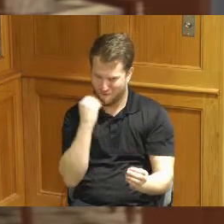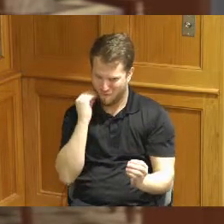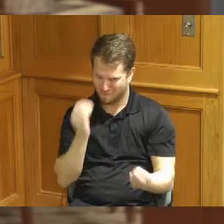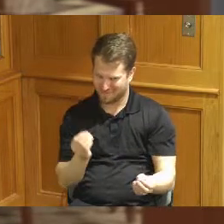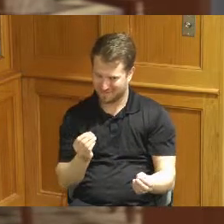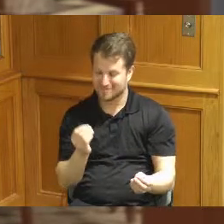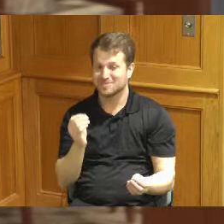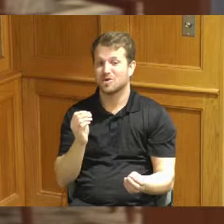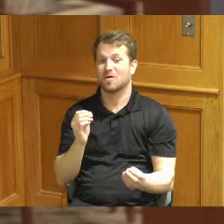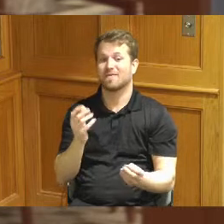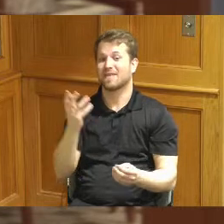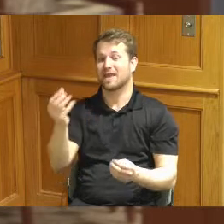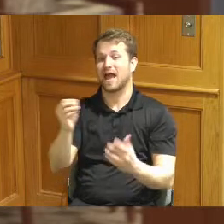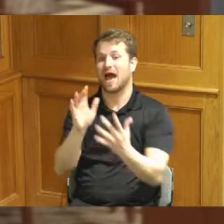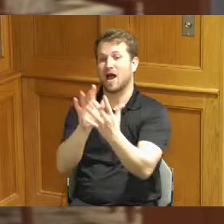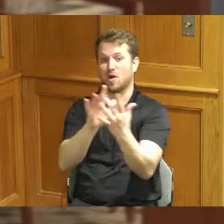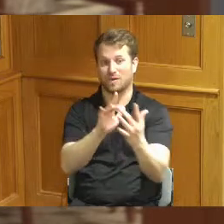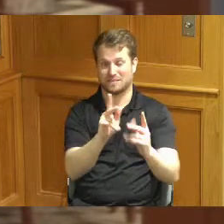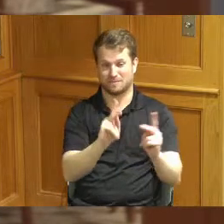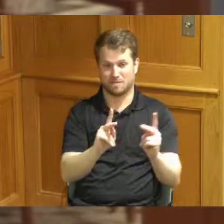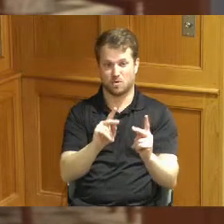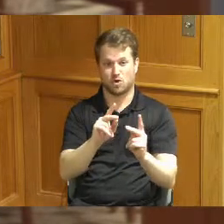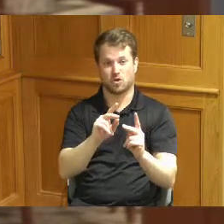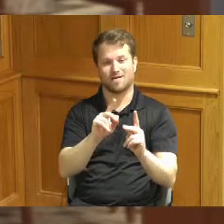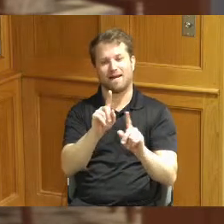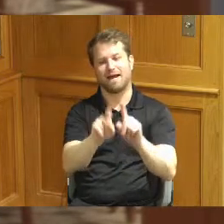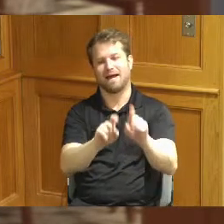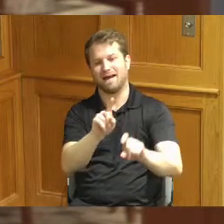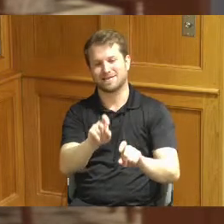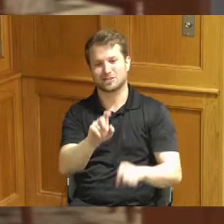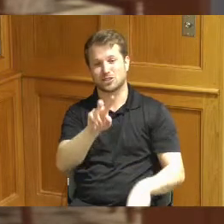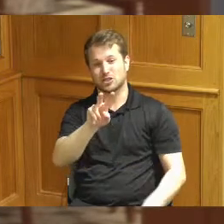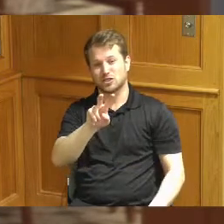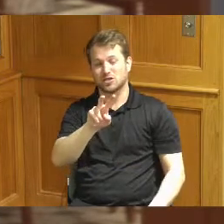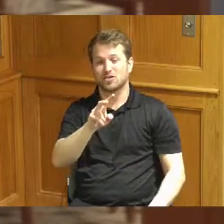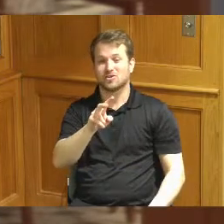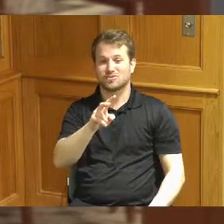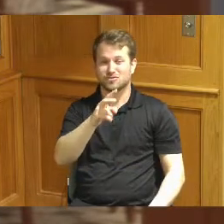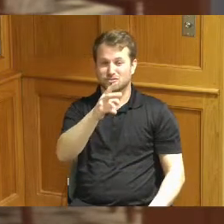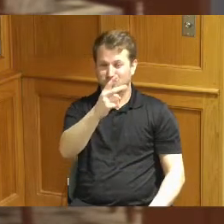workers survey them multiple times two-thirds of the people panhandling are not homeless